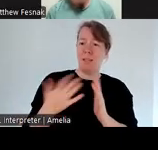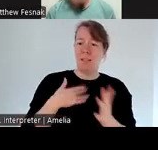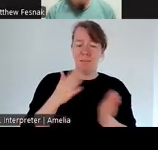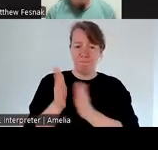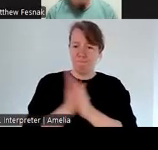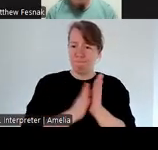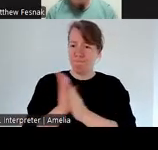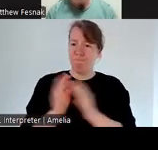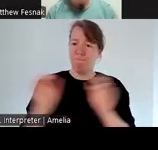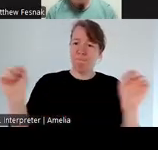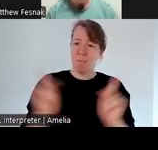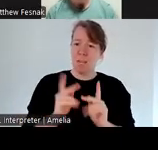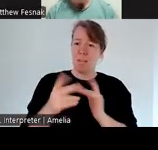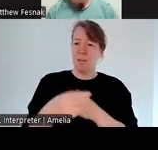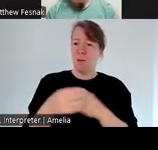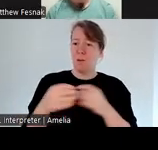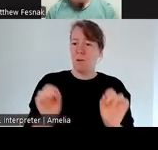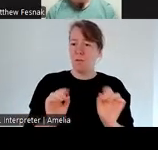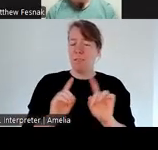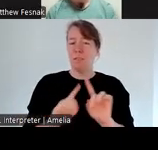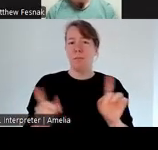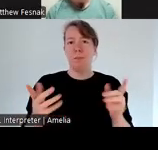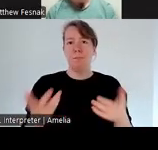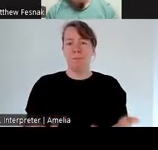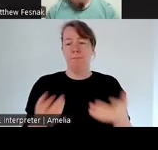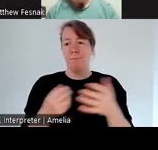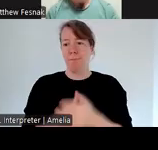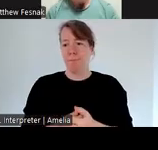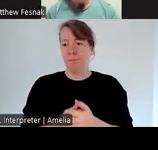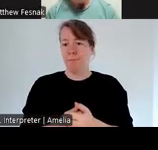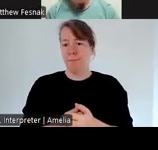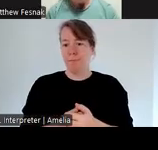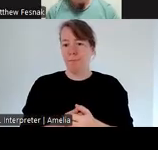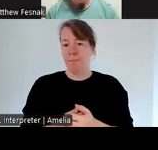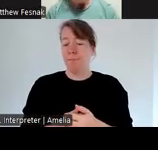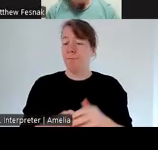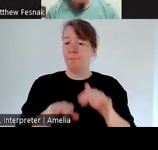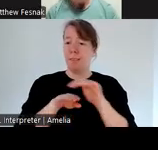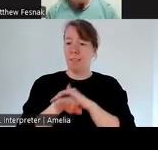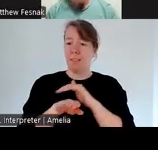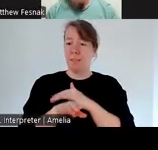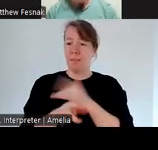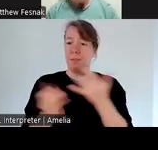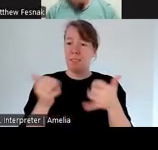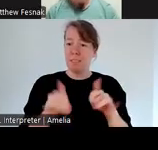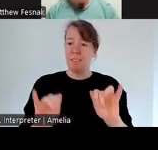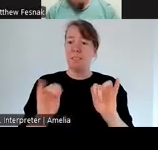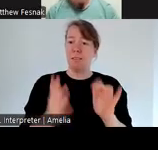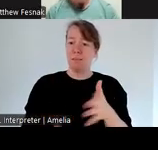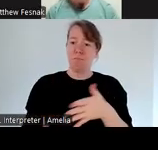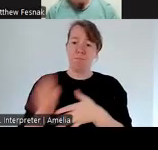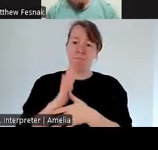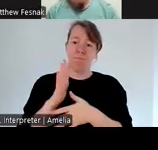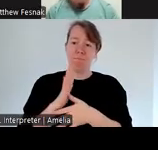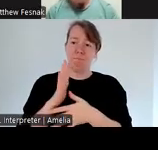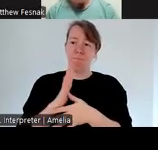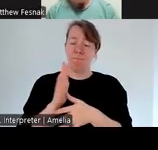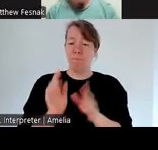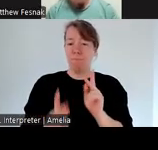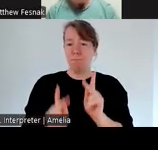uh, the accessibility needs of people, um, just in the terms of accommodation